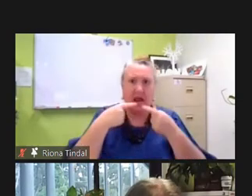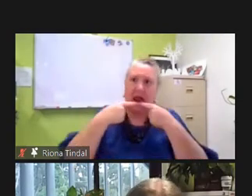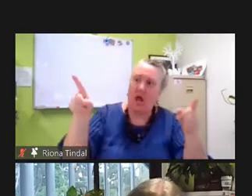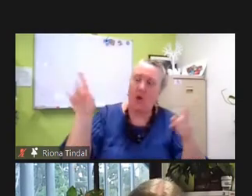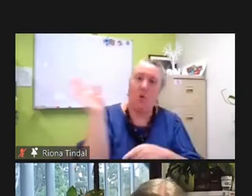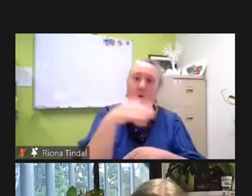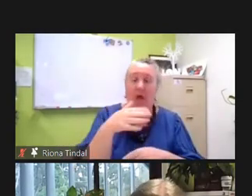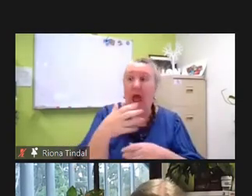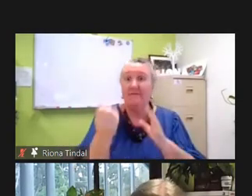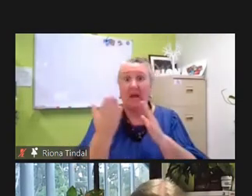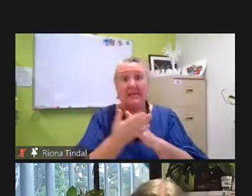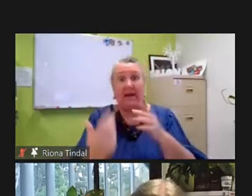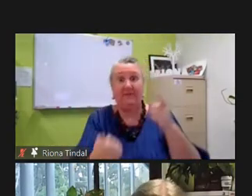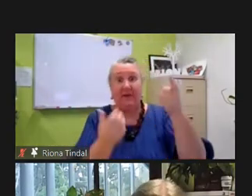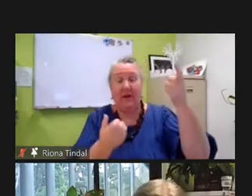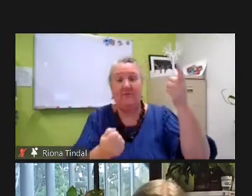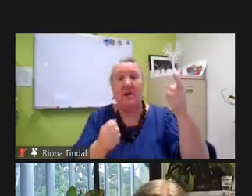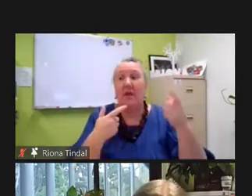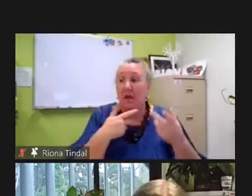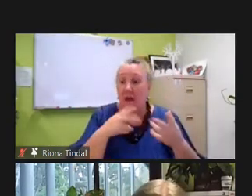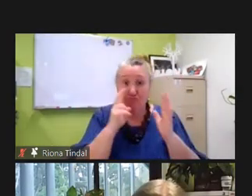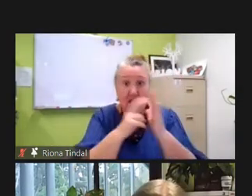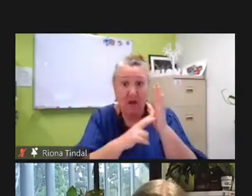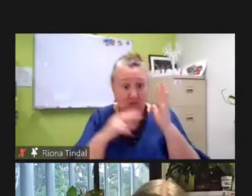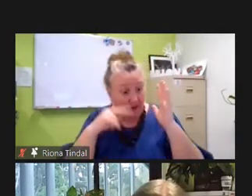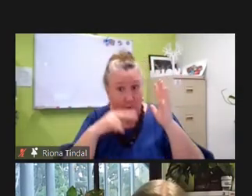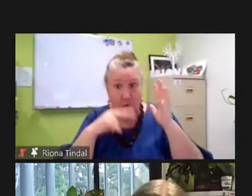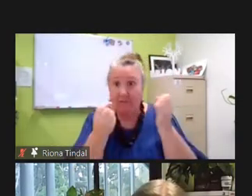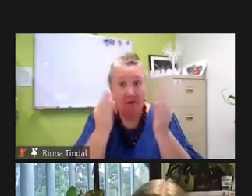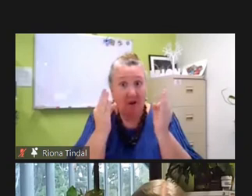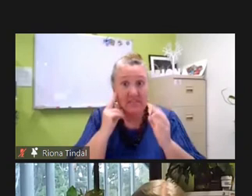always announce that you have access available. It's important to make sure people know. And then,